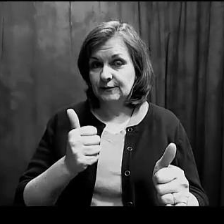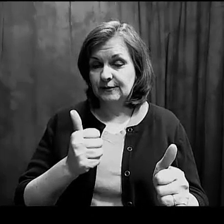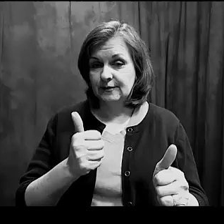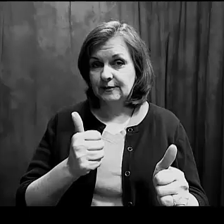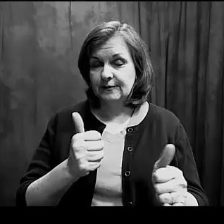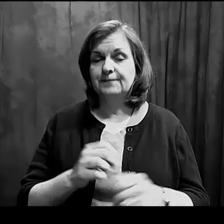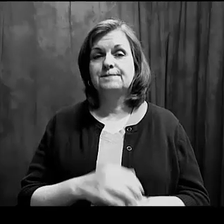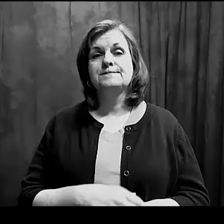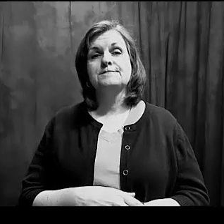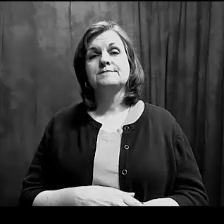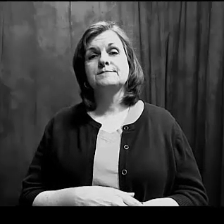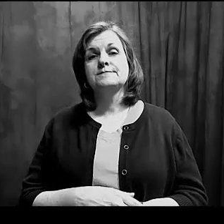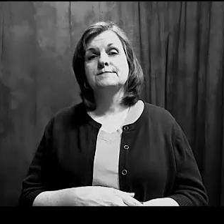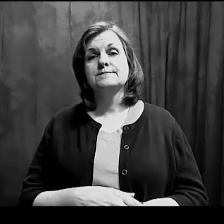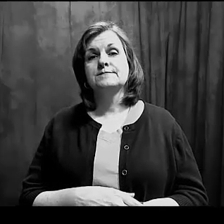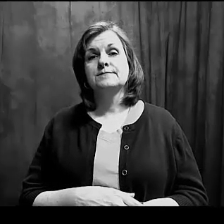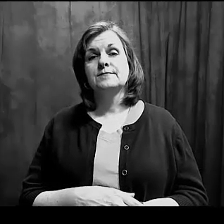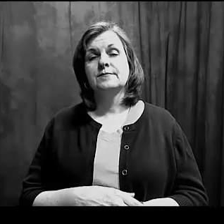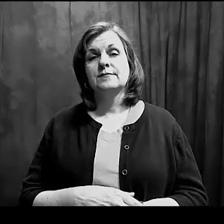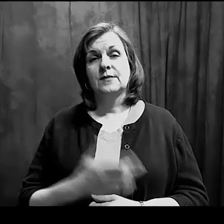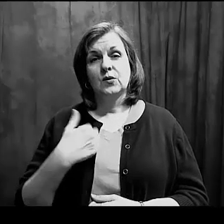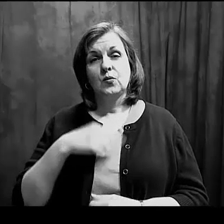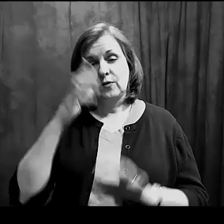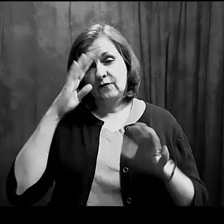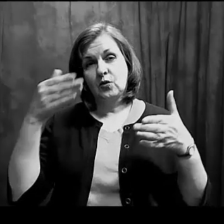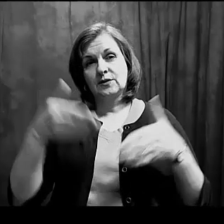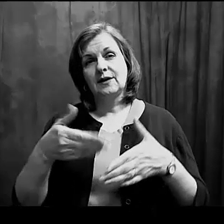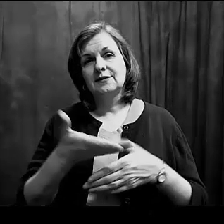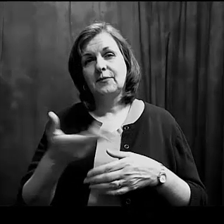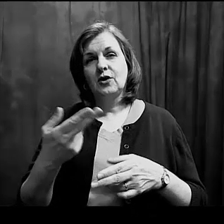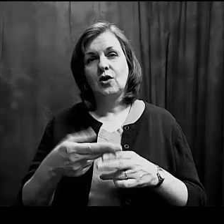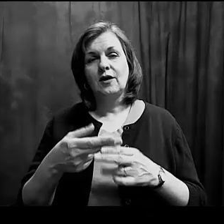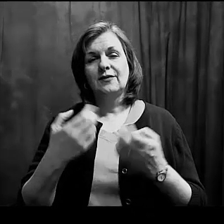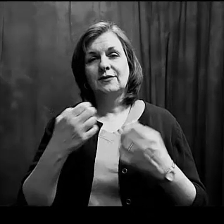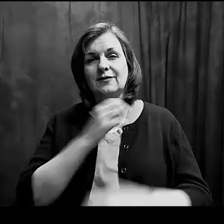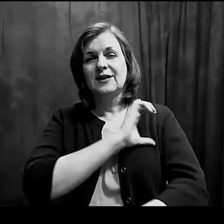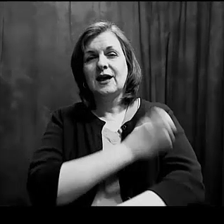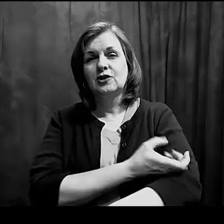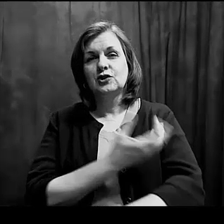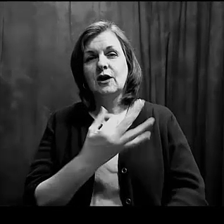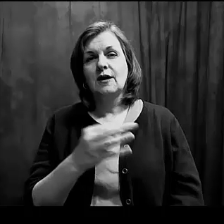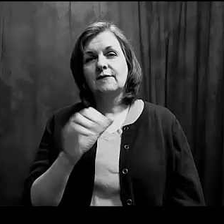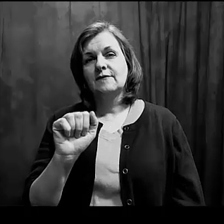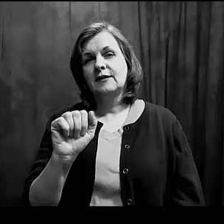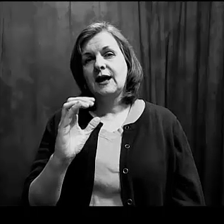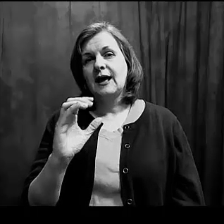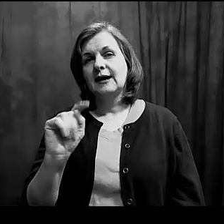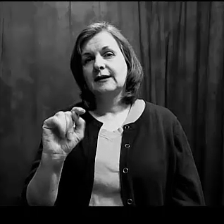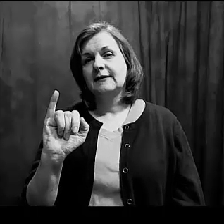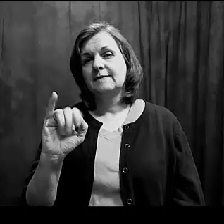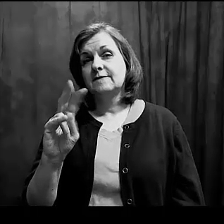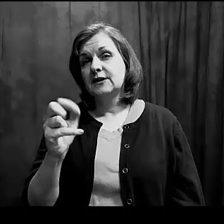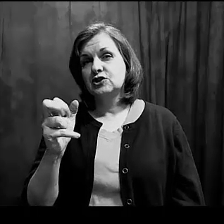particular what we're focusing on to something known as the energy of activation what does this actually mean